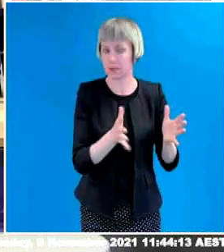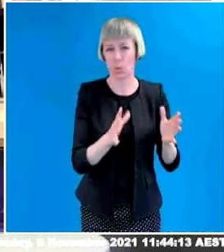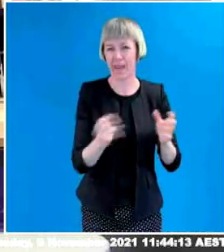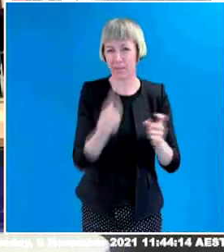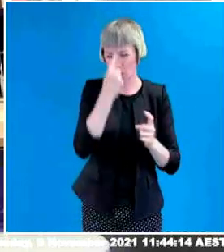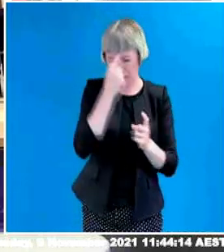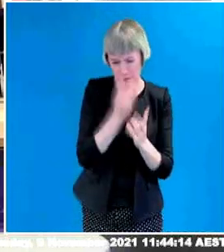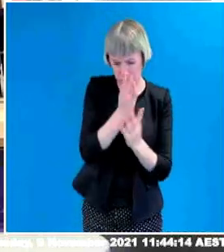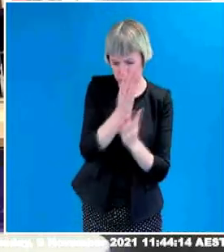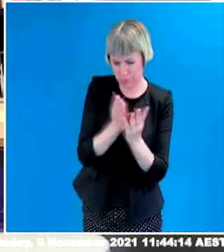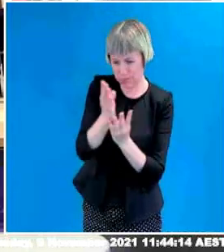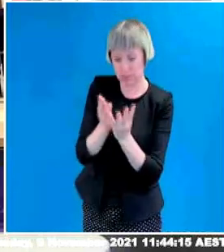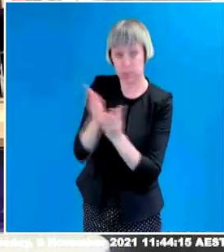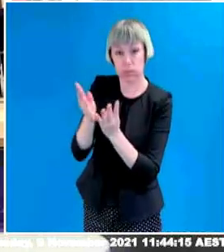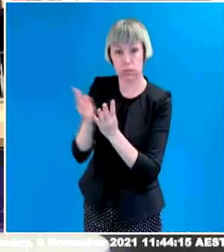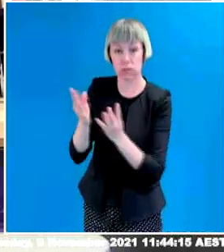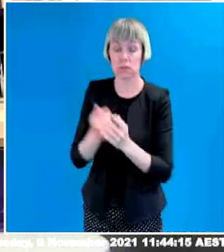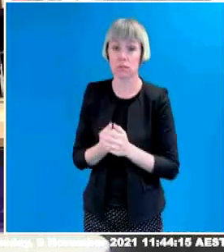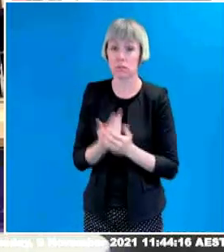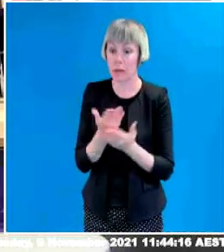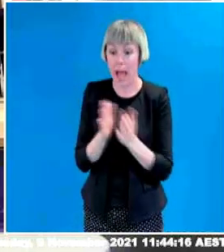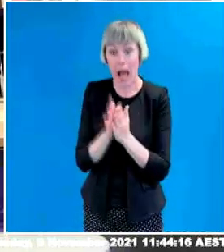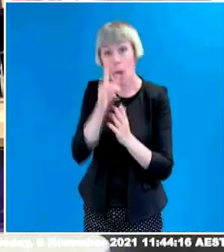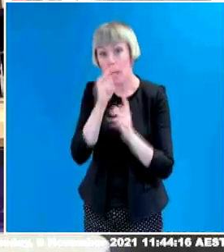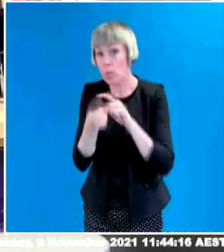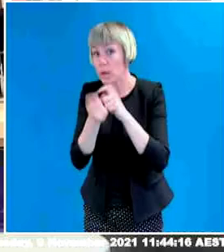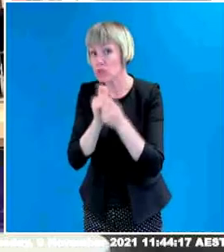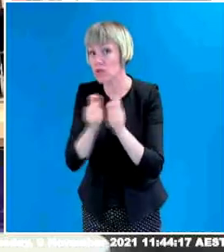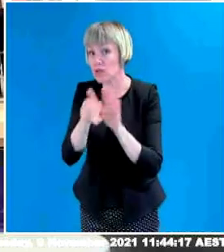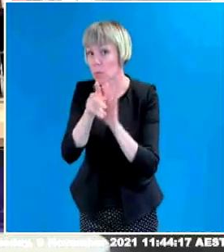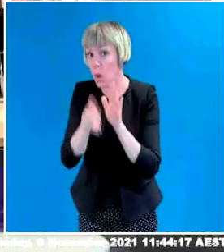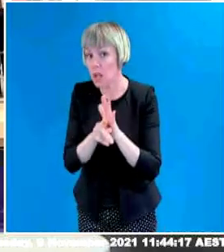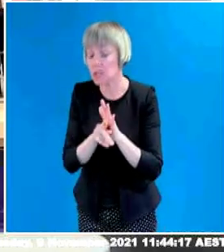policies and bring business along in relation to that.